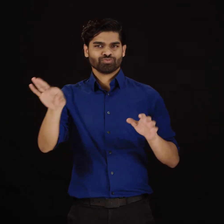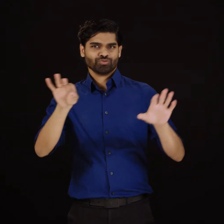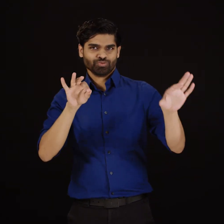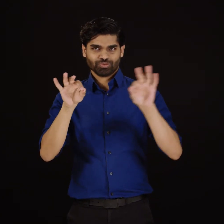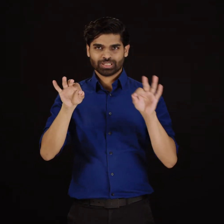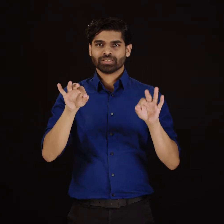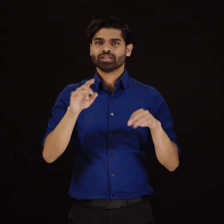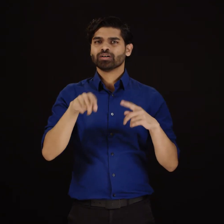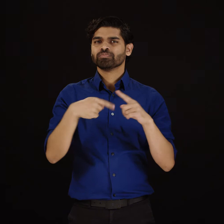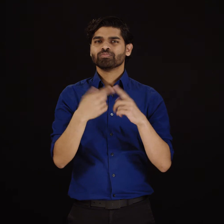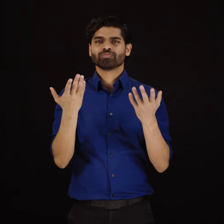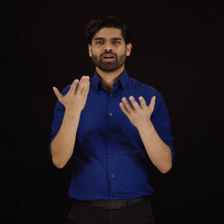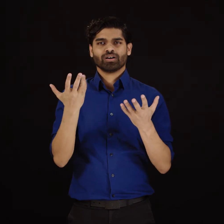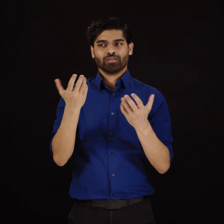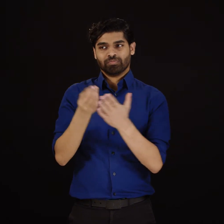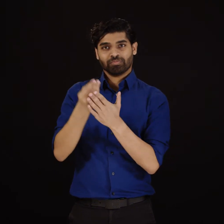Prepaid and Postpaid